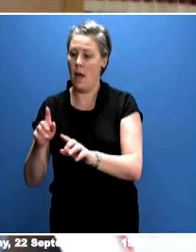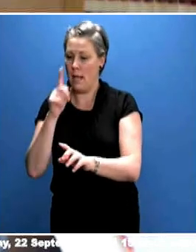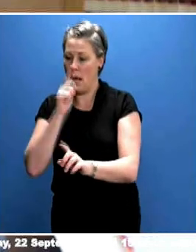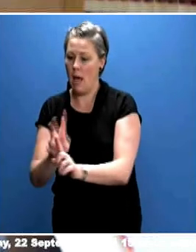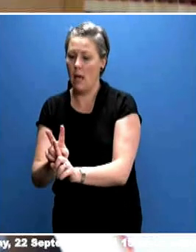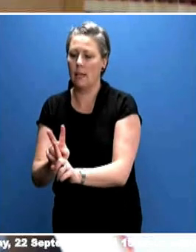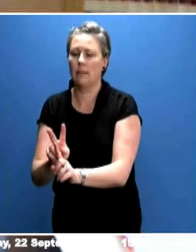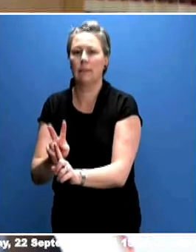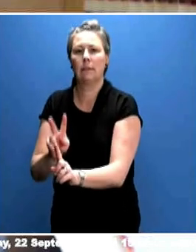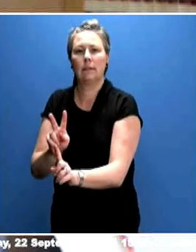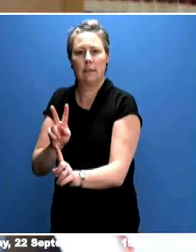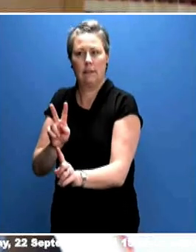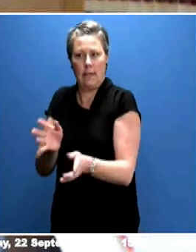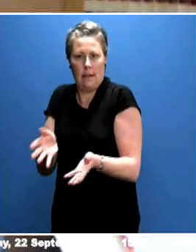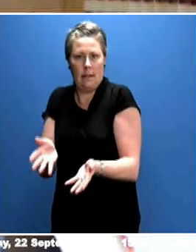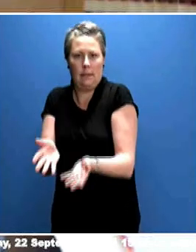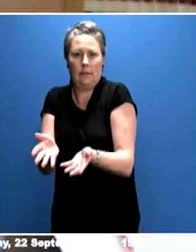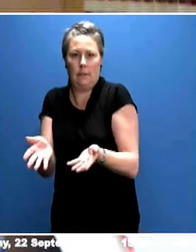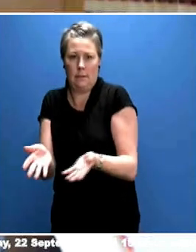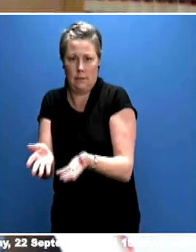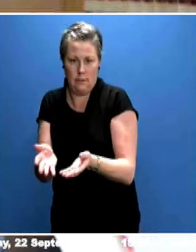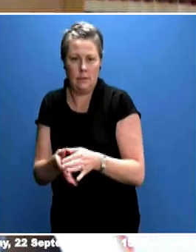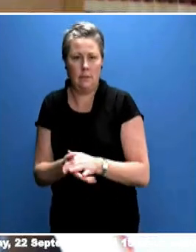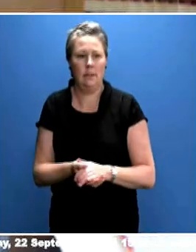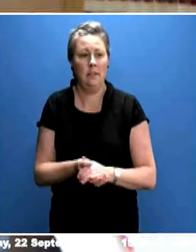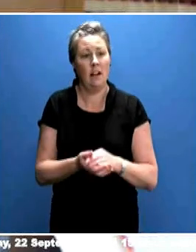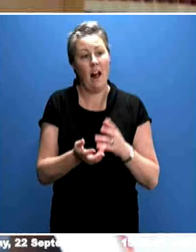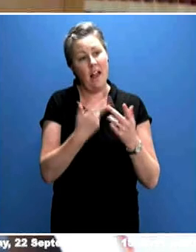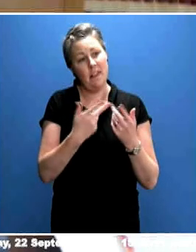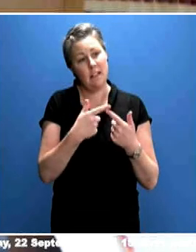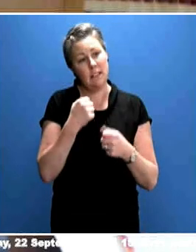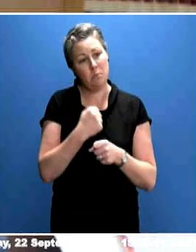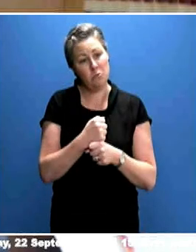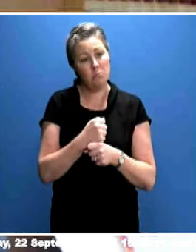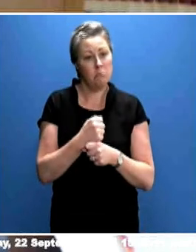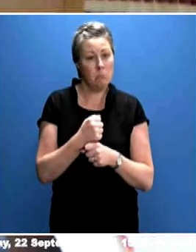We've also had some examples where we have a mix of our residential care